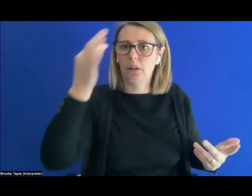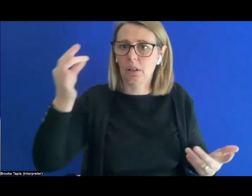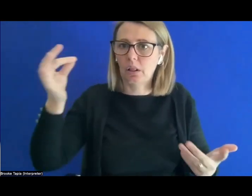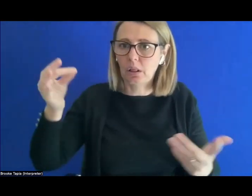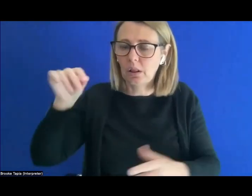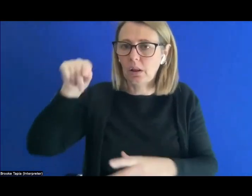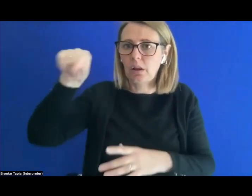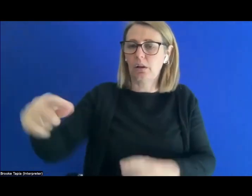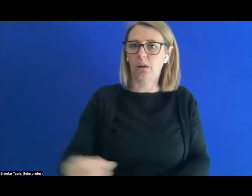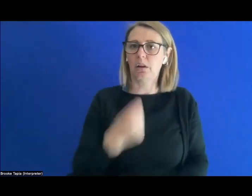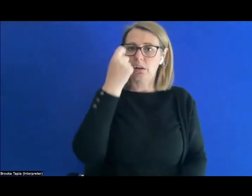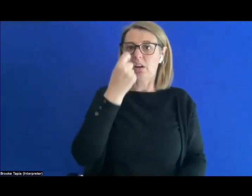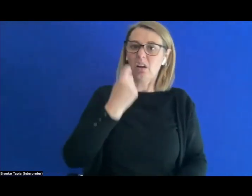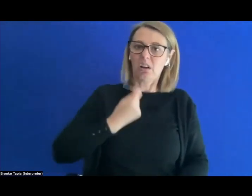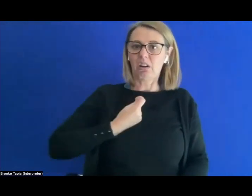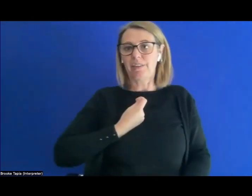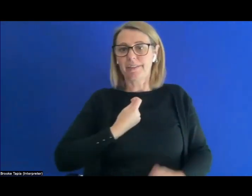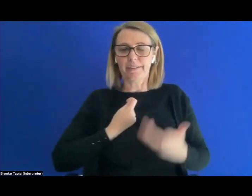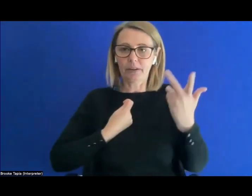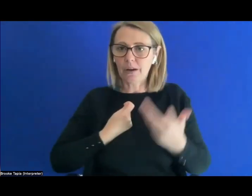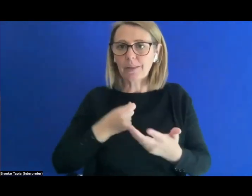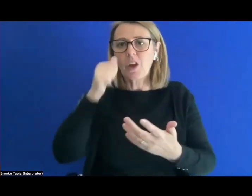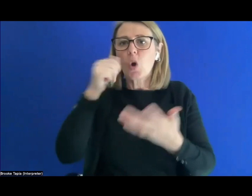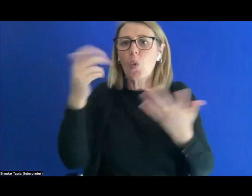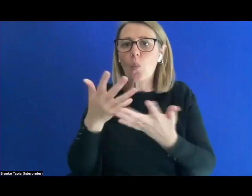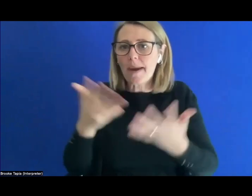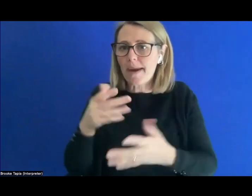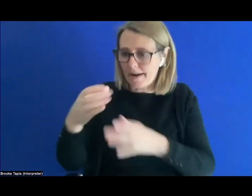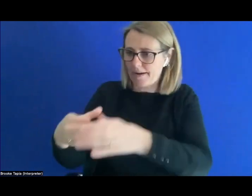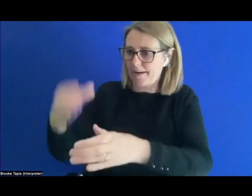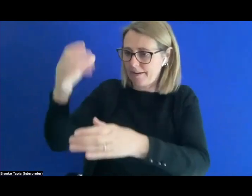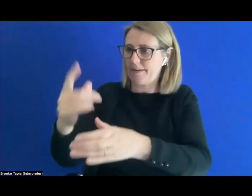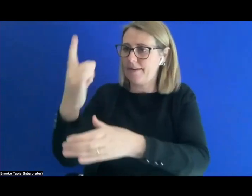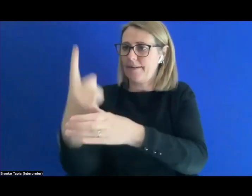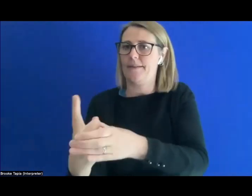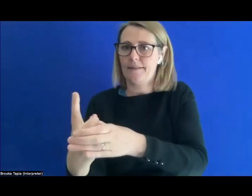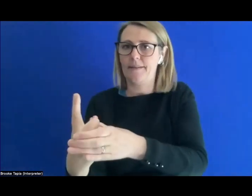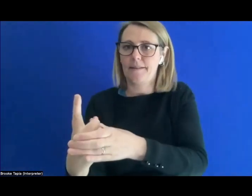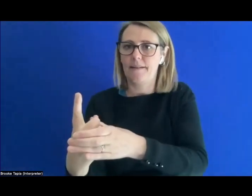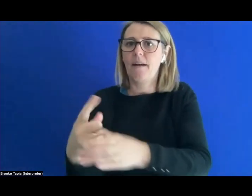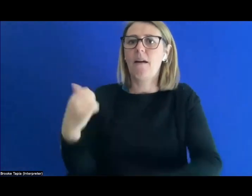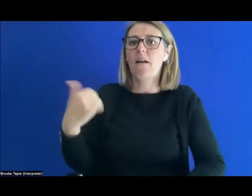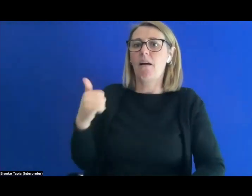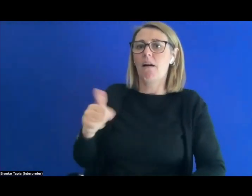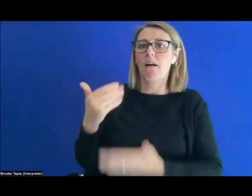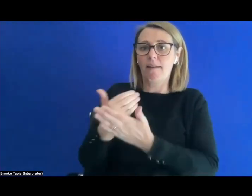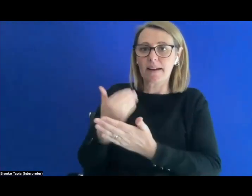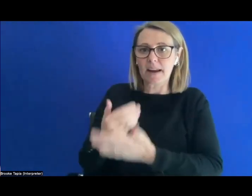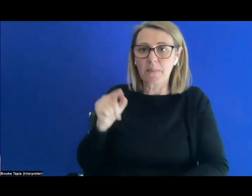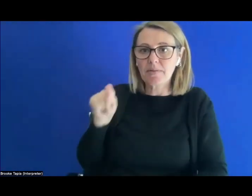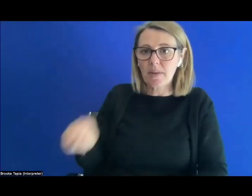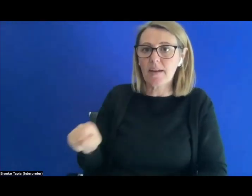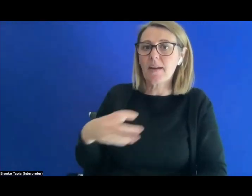of floats back into my hand again; it actually is stored over there near this part of the bench,